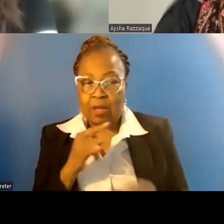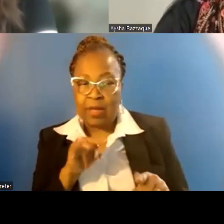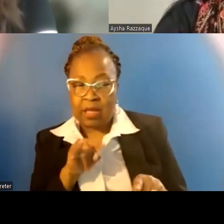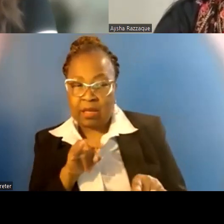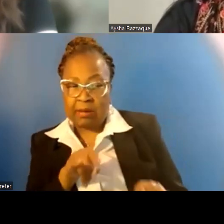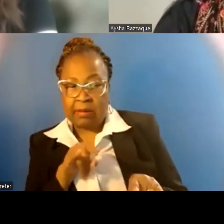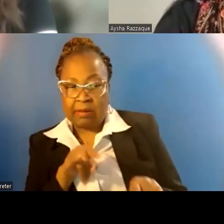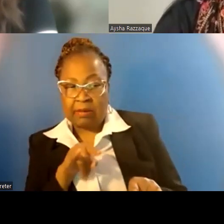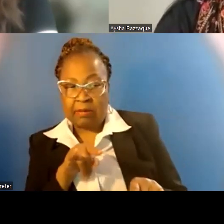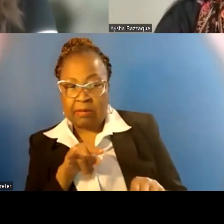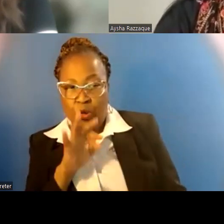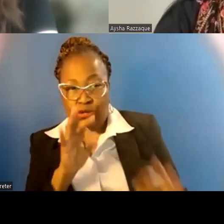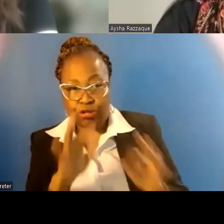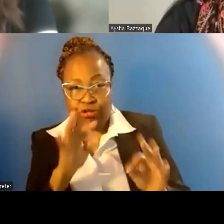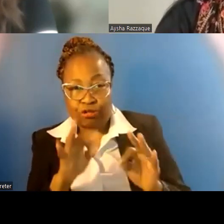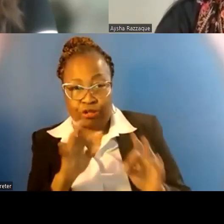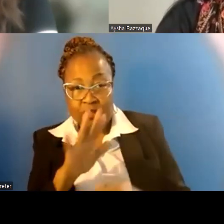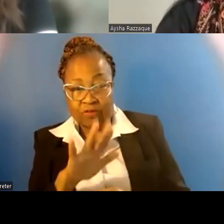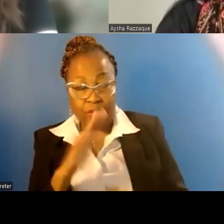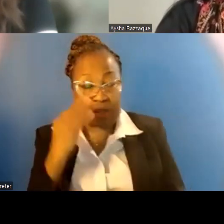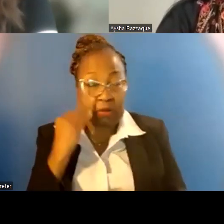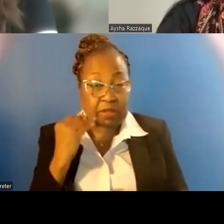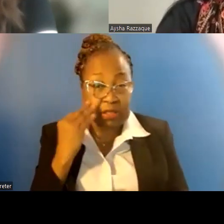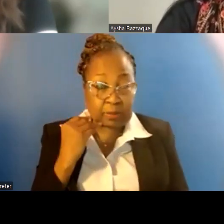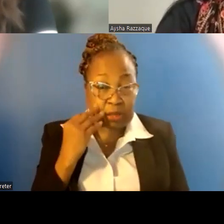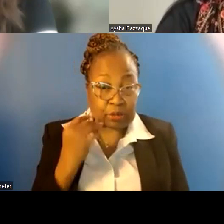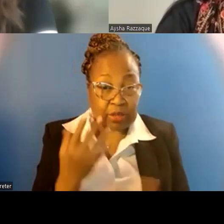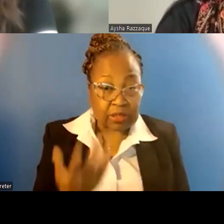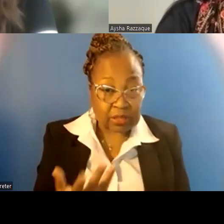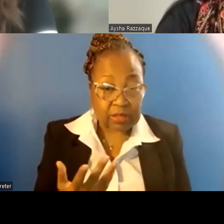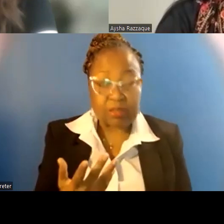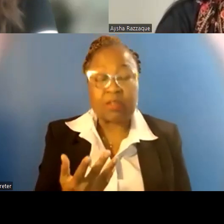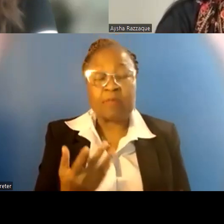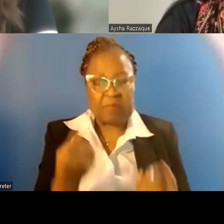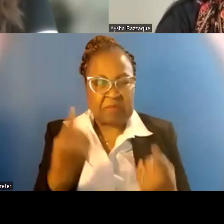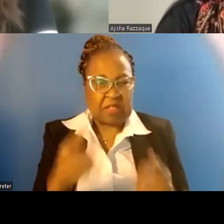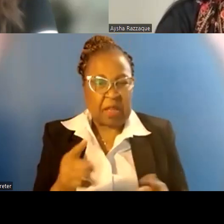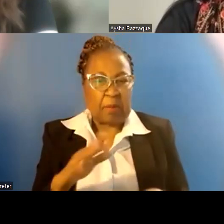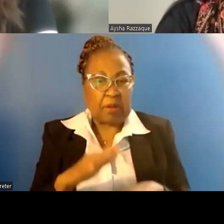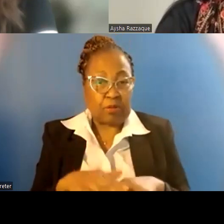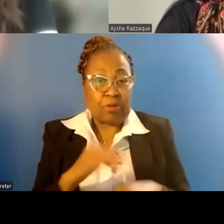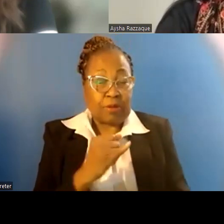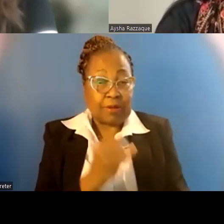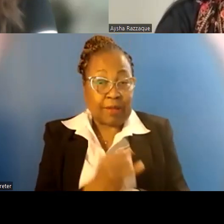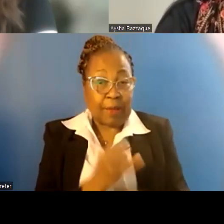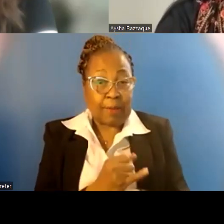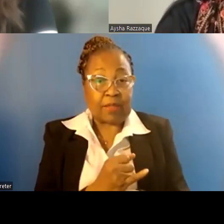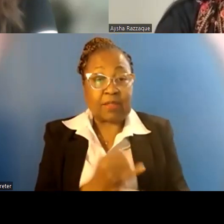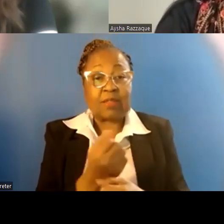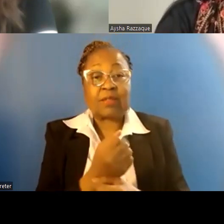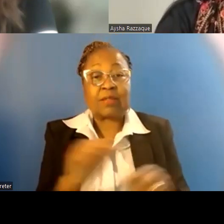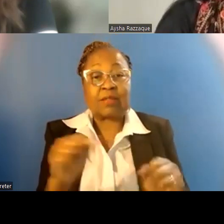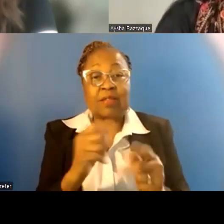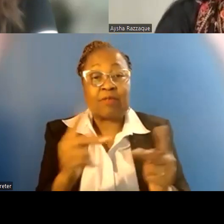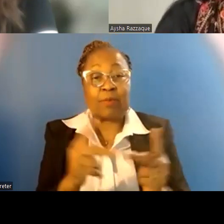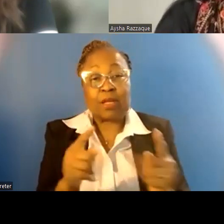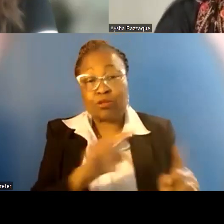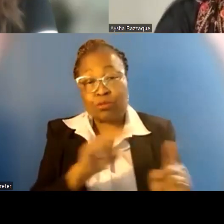for any of the experiences that they're having on campus. And it's a safe place to come and kind of just talk about that.